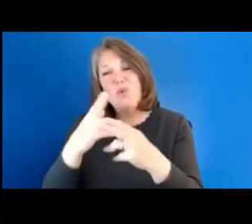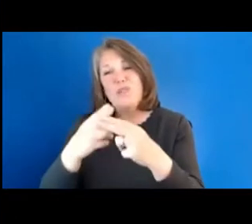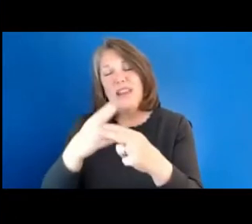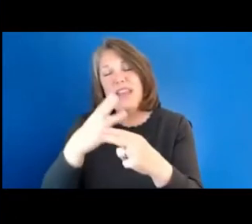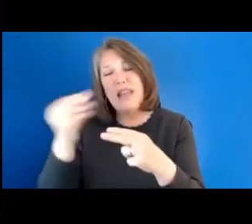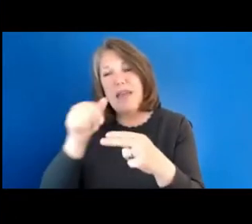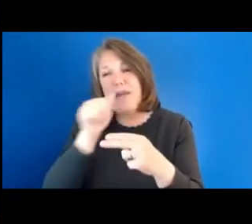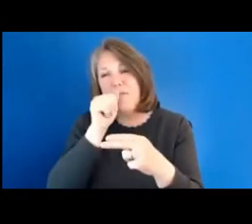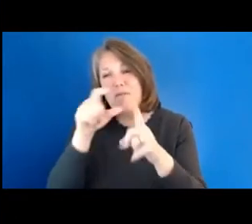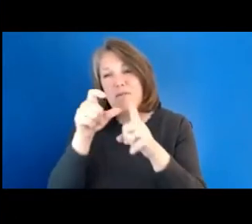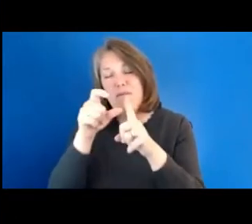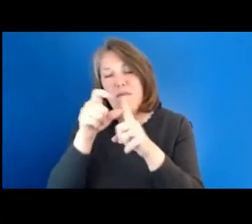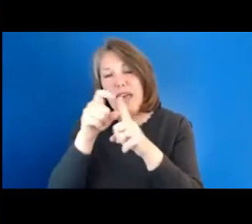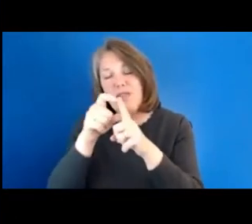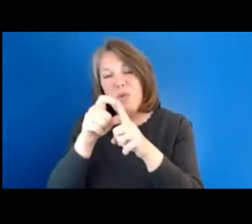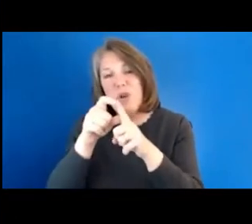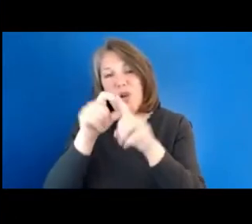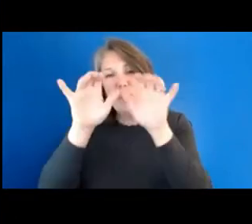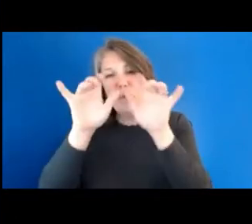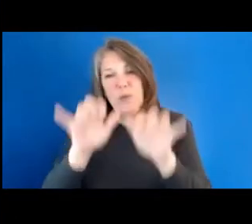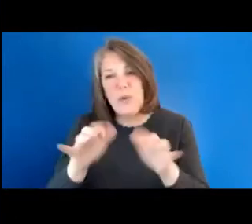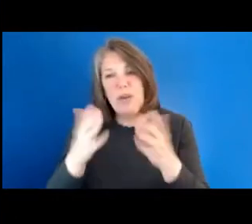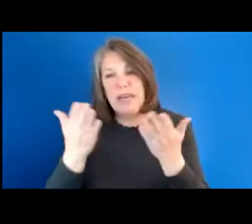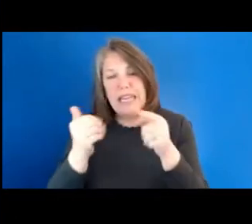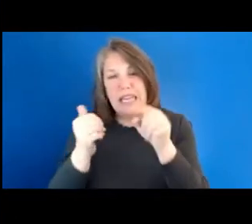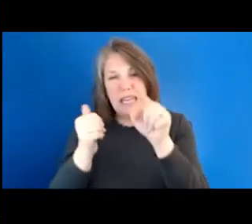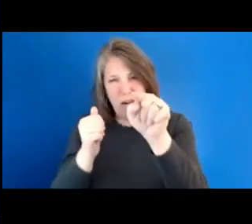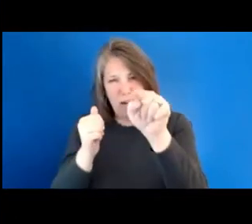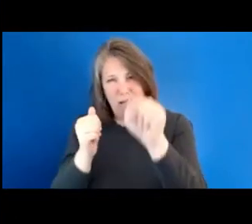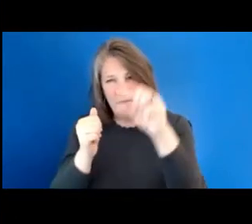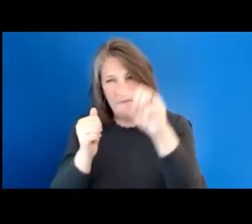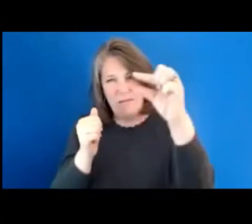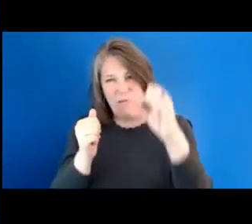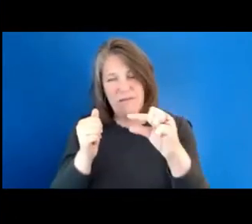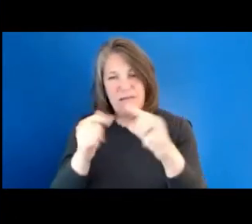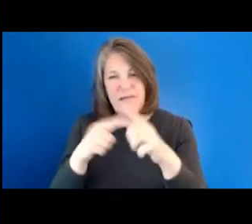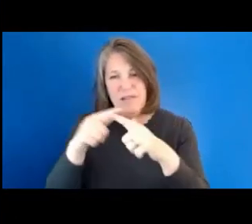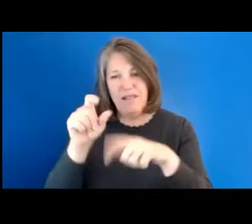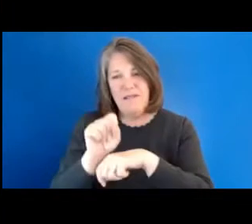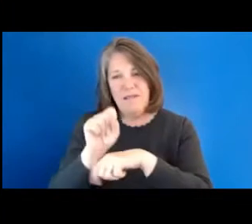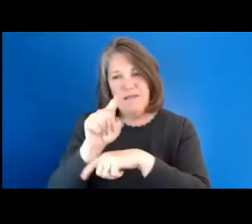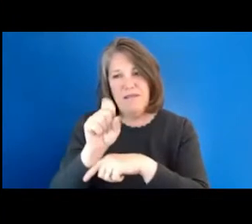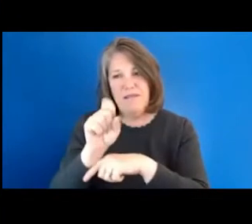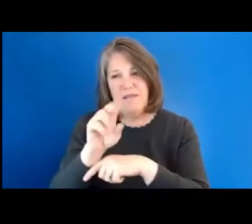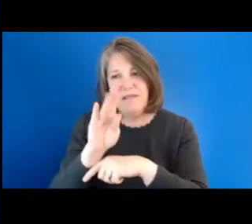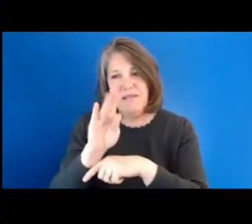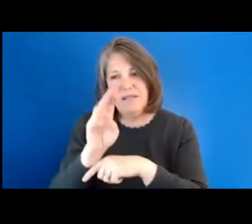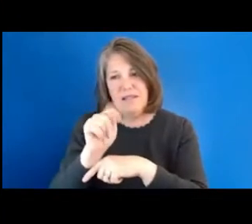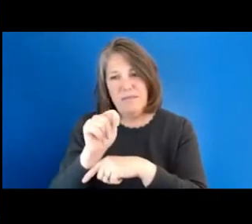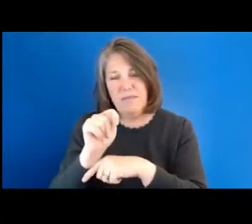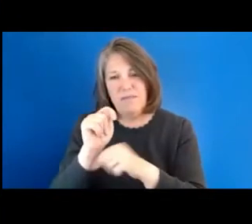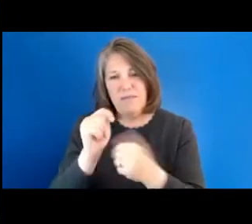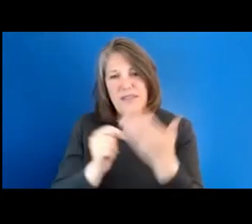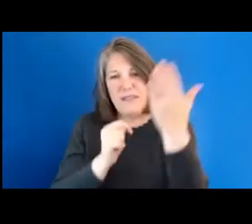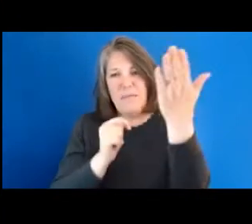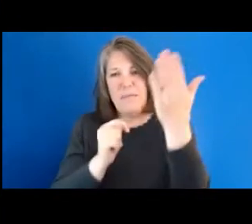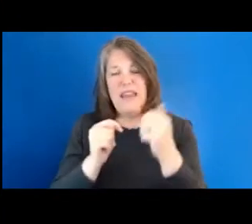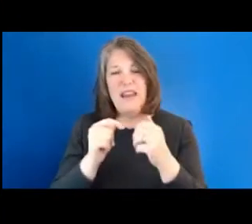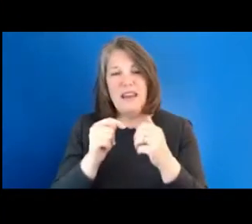16:39:42 You enter them here and submit. 16:39:54 And you will come to the welcome